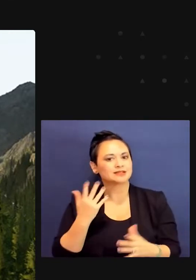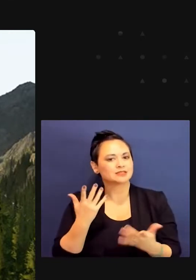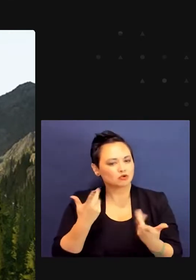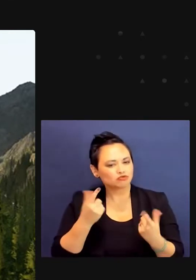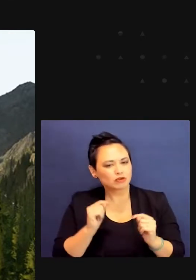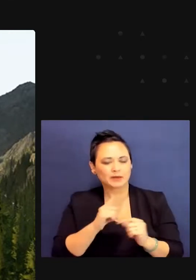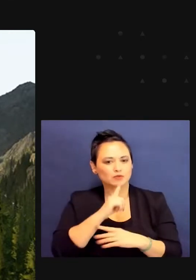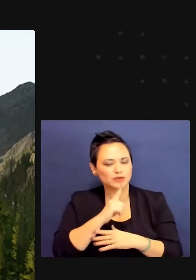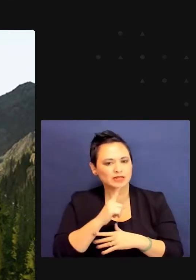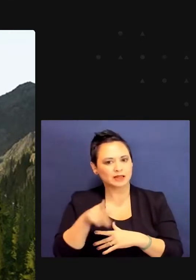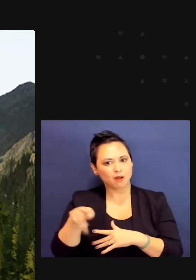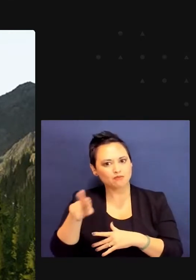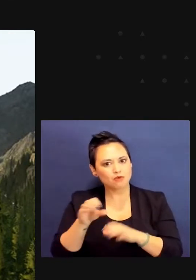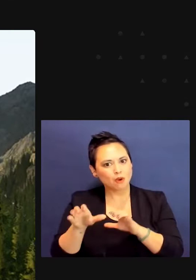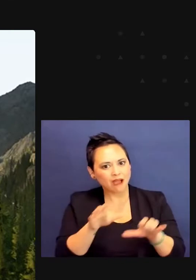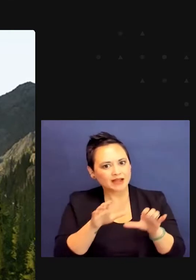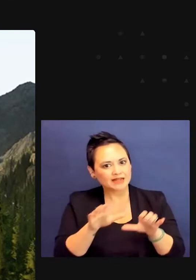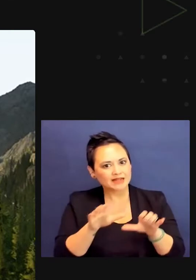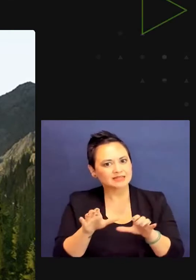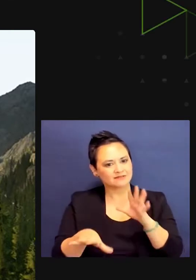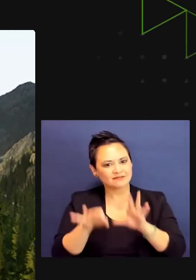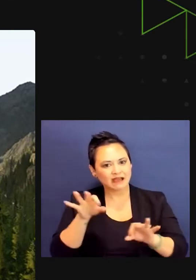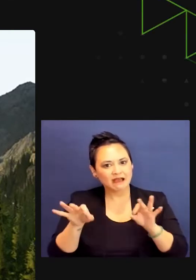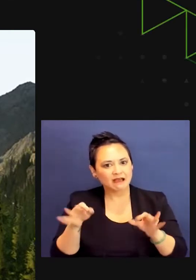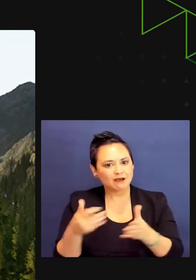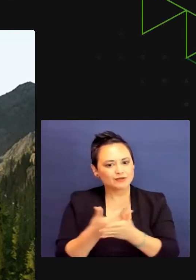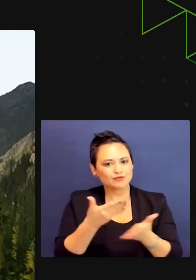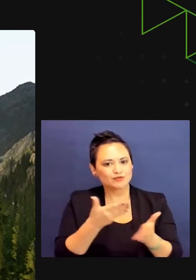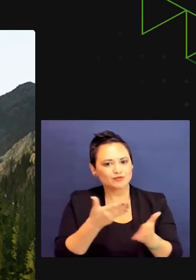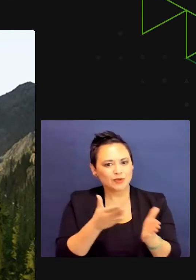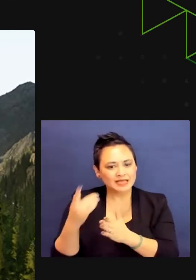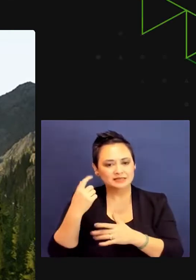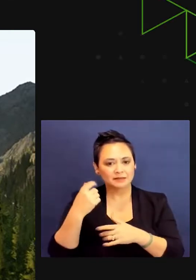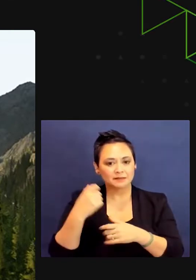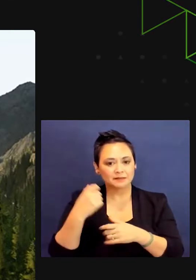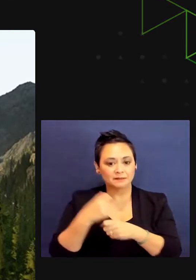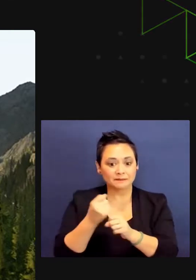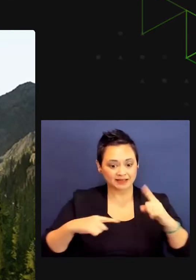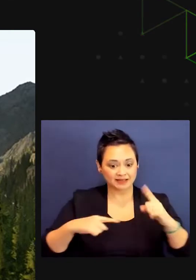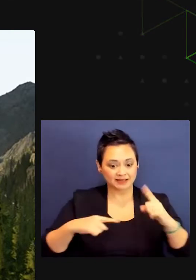to make diverse talent happy, help them stay here for the long term, make them feel comfortable,